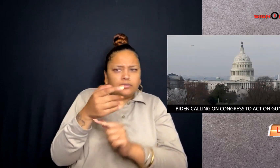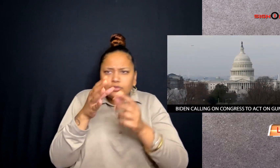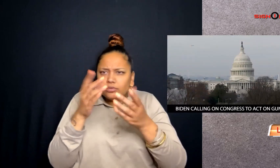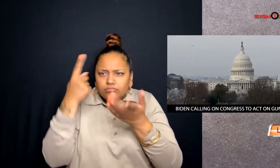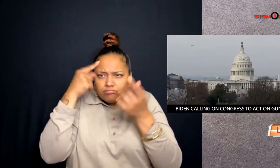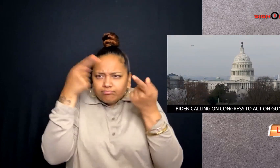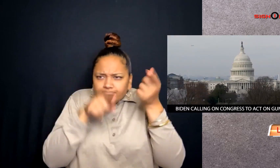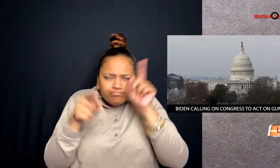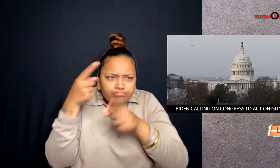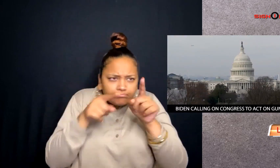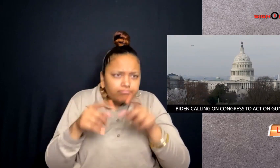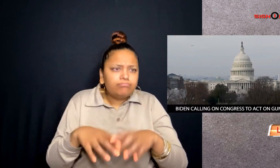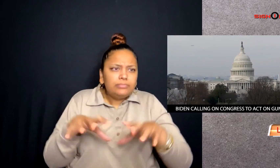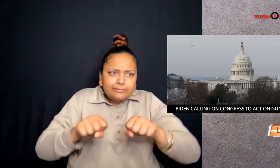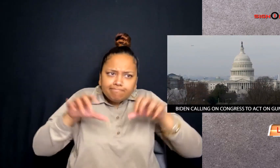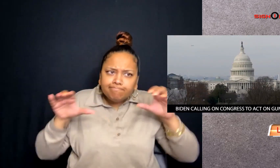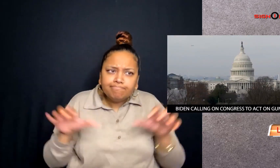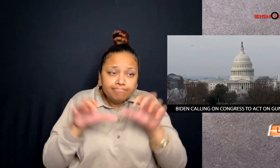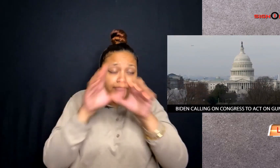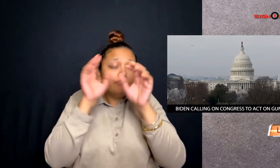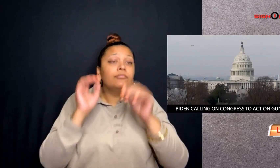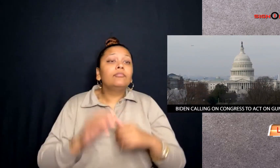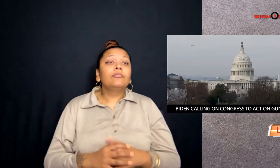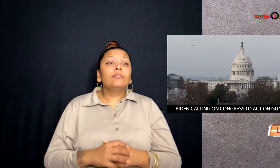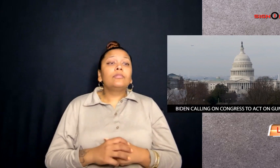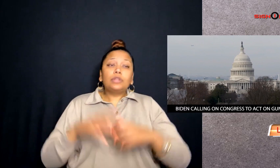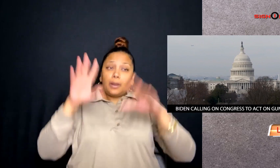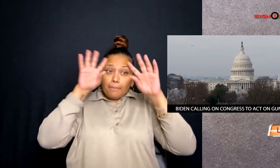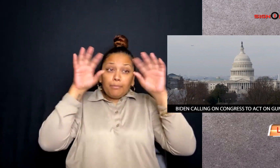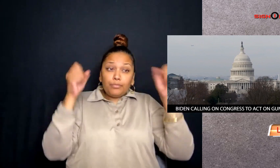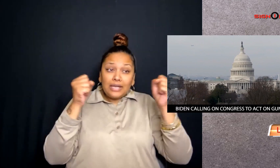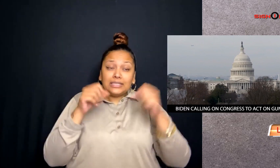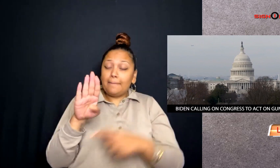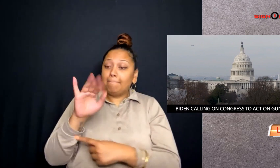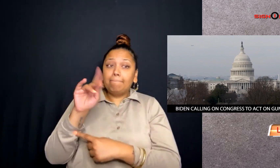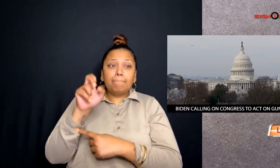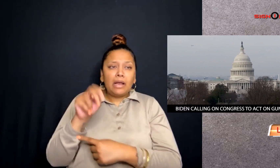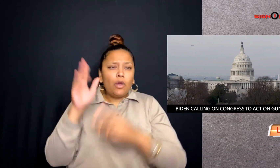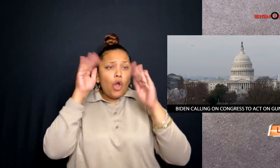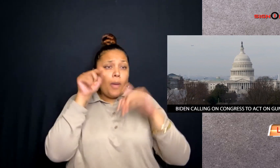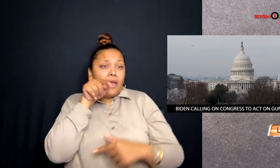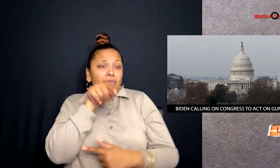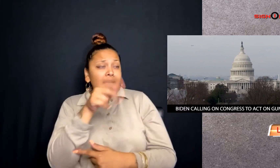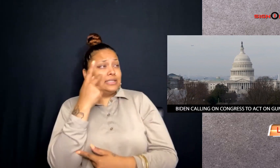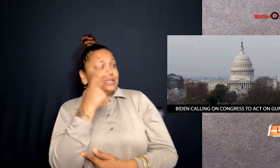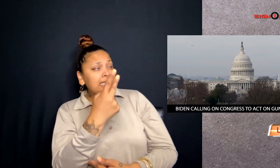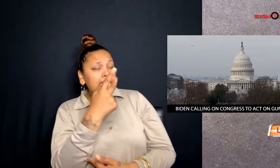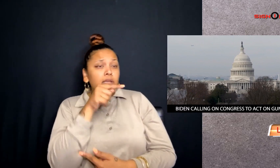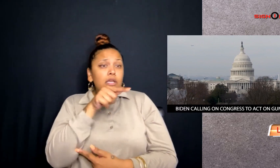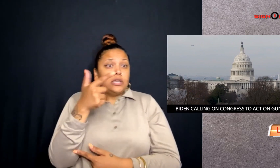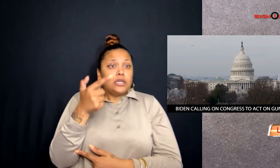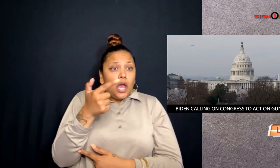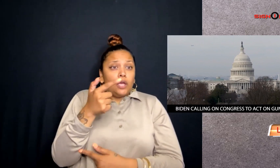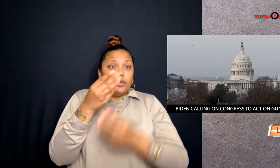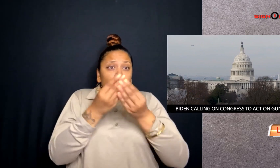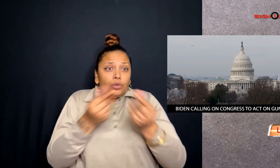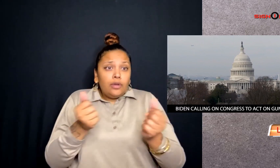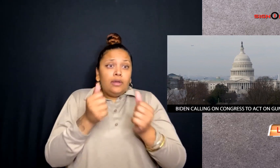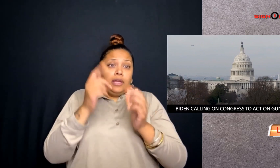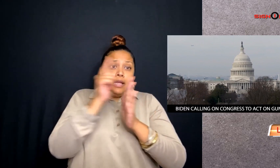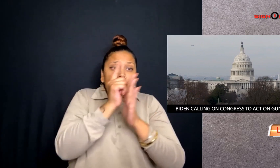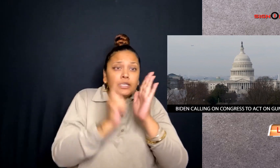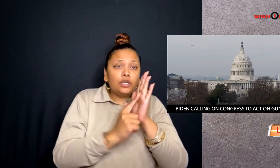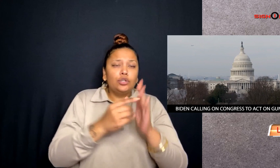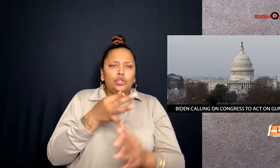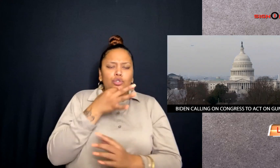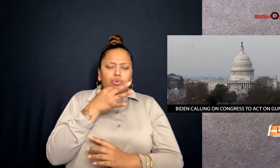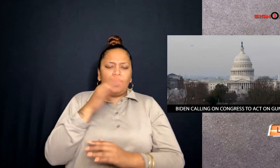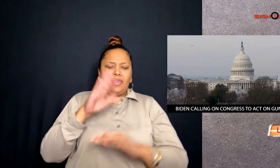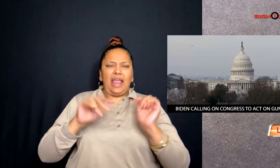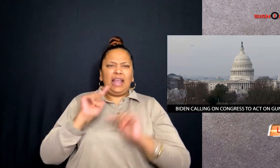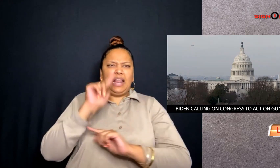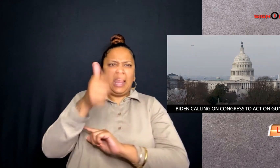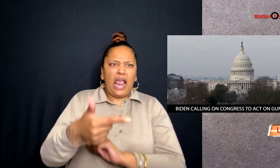reform talks President Biden is hoping to see gun reform